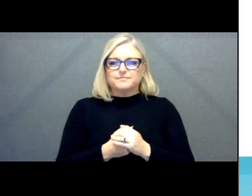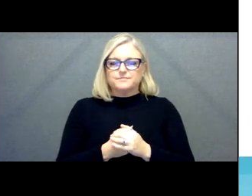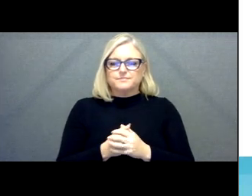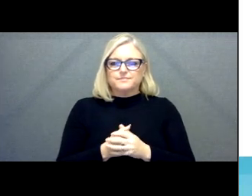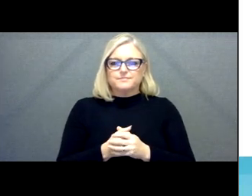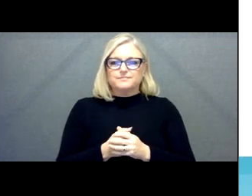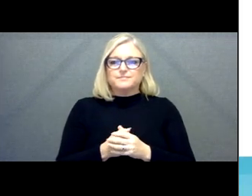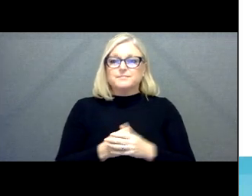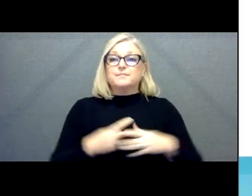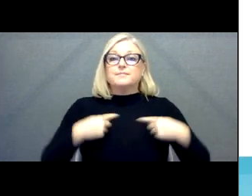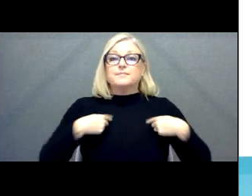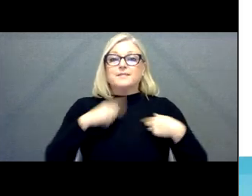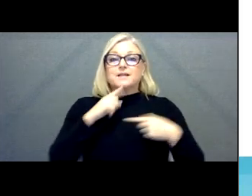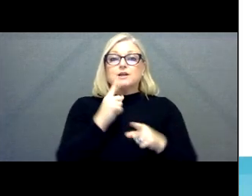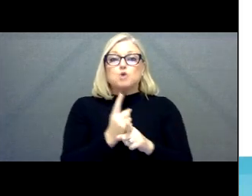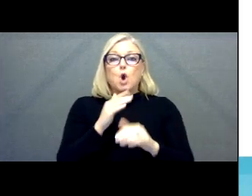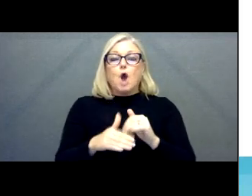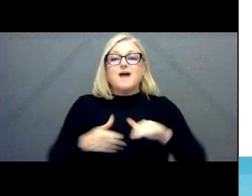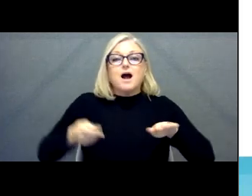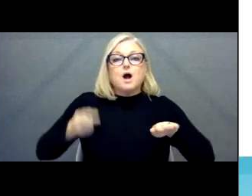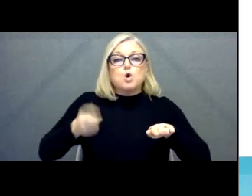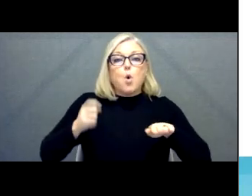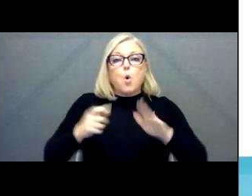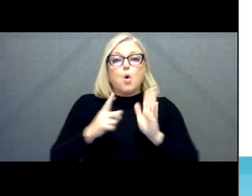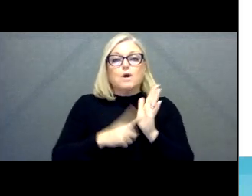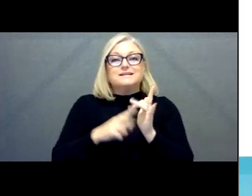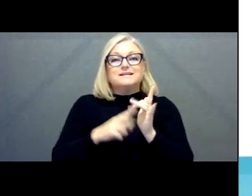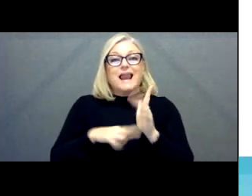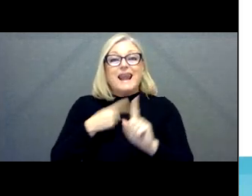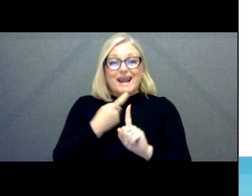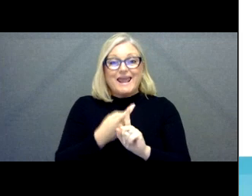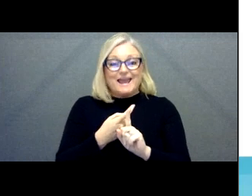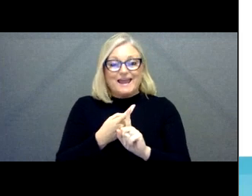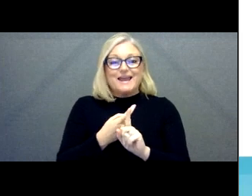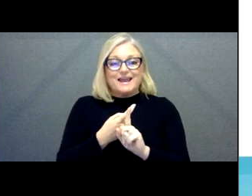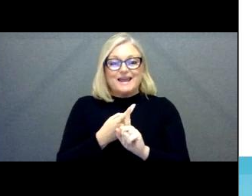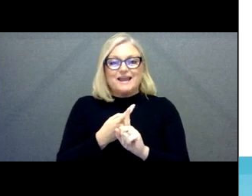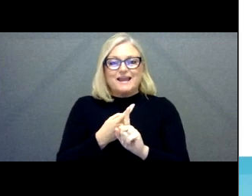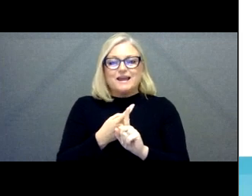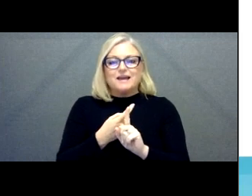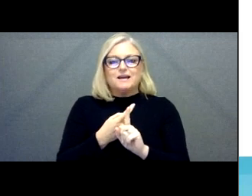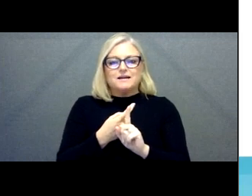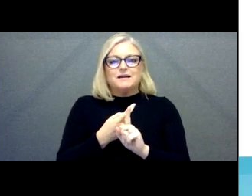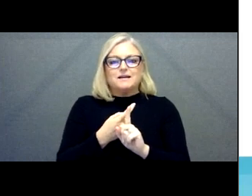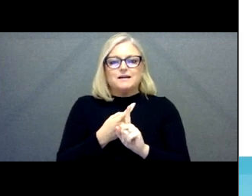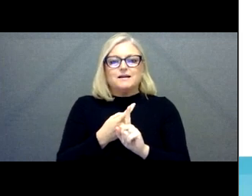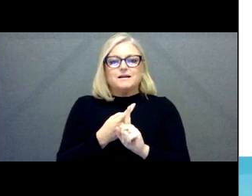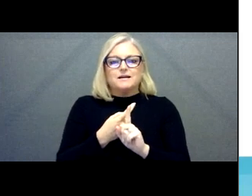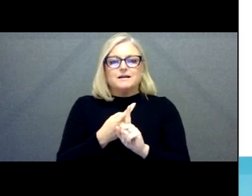Court Link which is quite a different we just go back to that quite a different um program